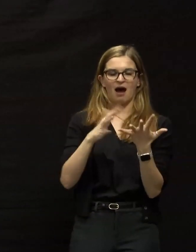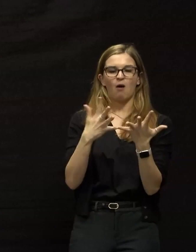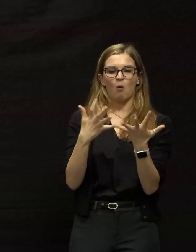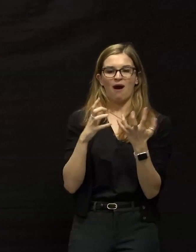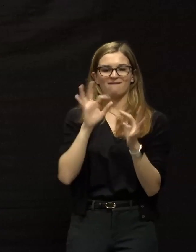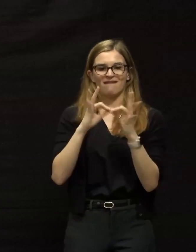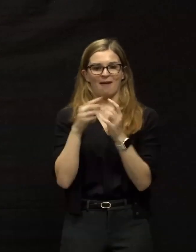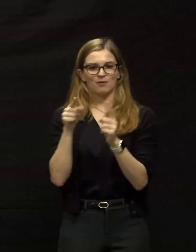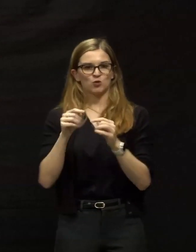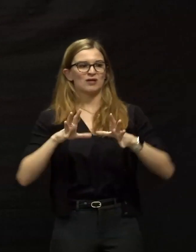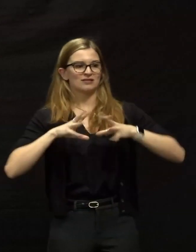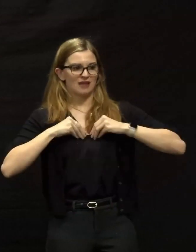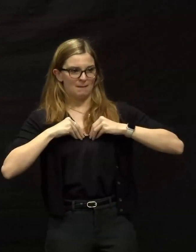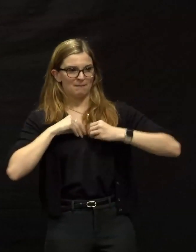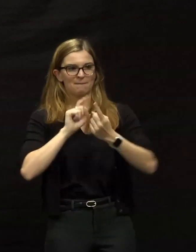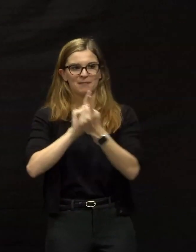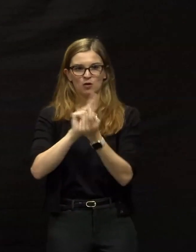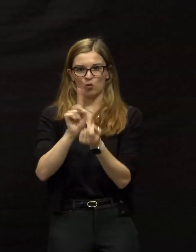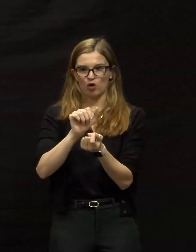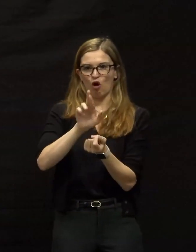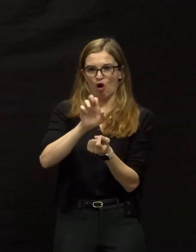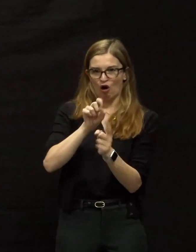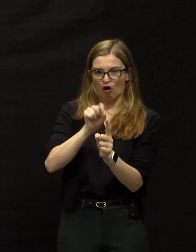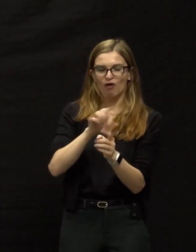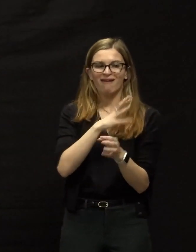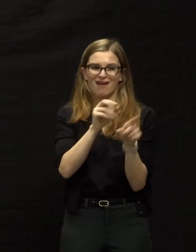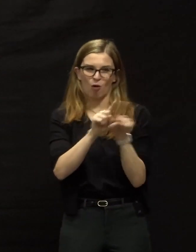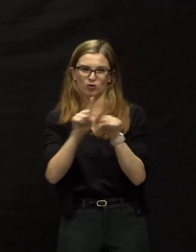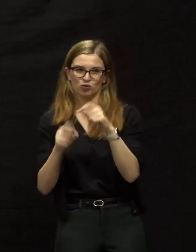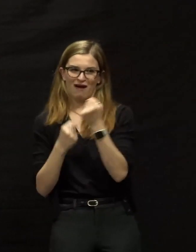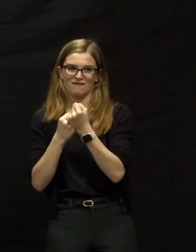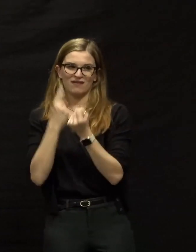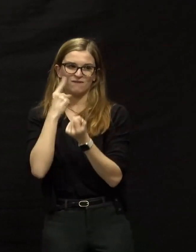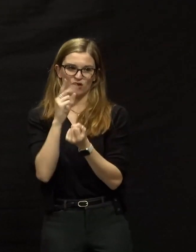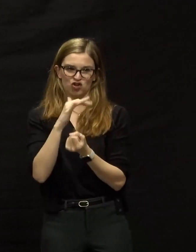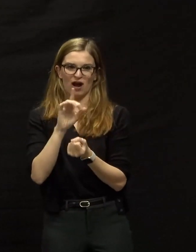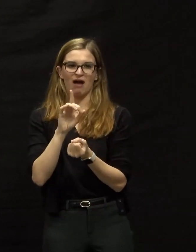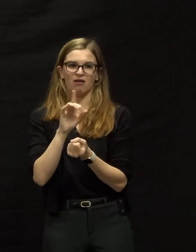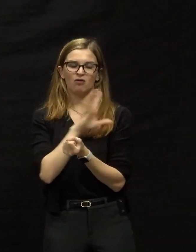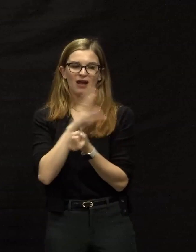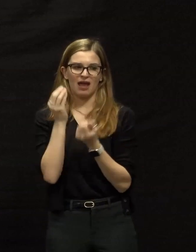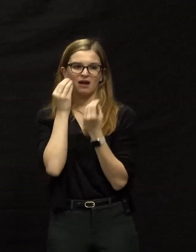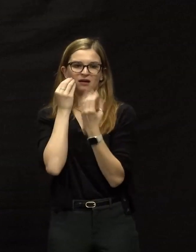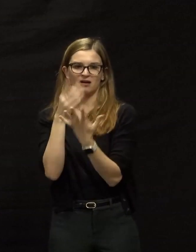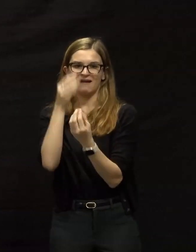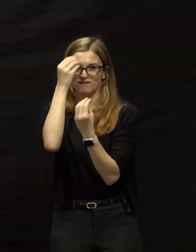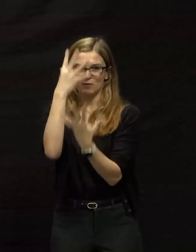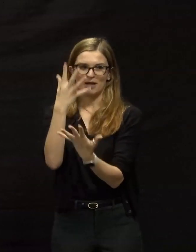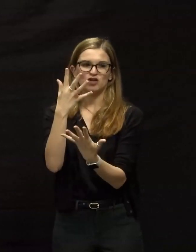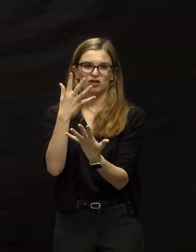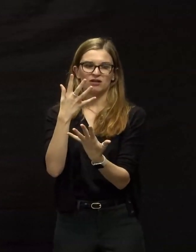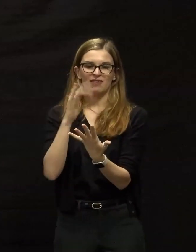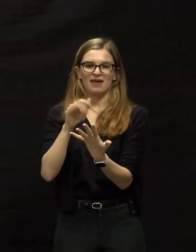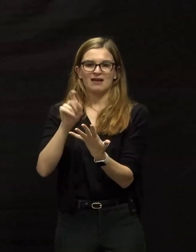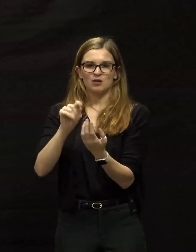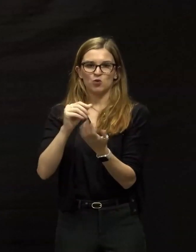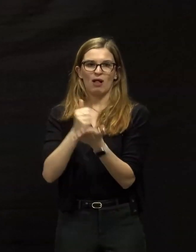So we need to balance out the family being receptive to what the information is, meeting them where they are, advocating for the child,